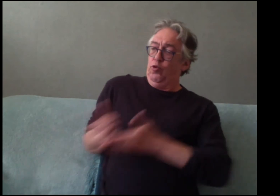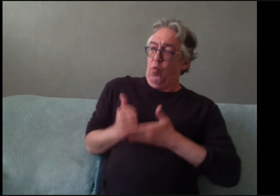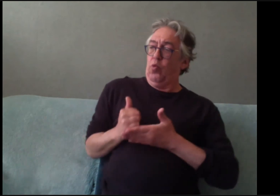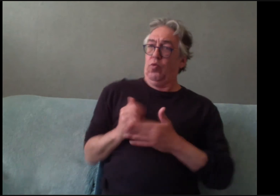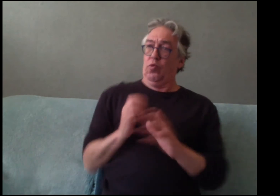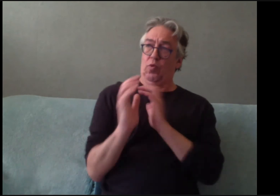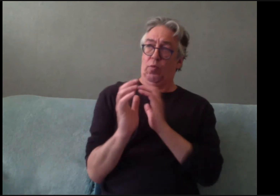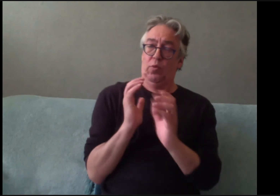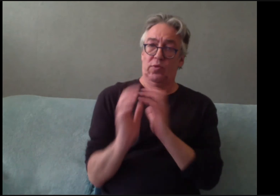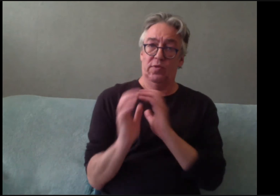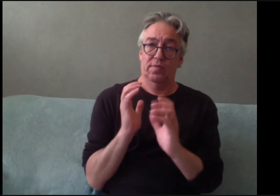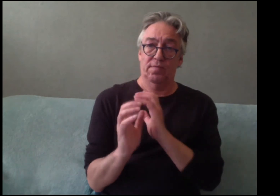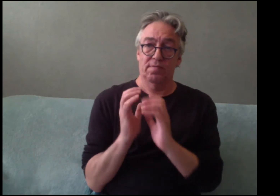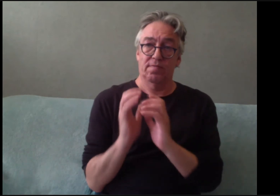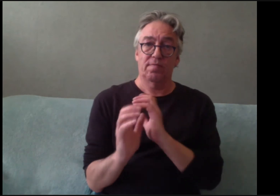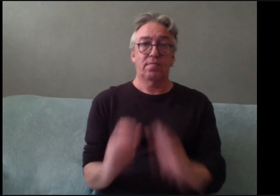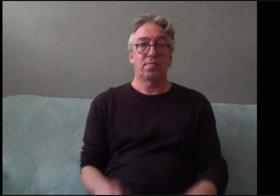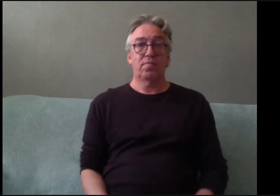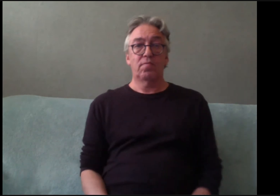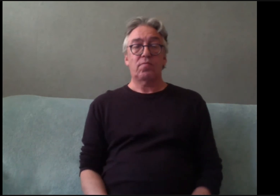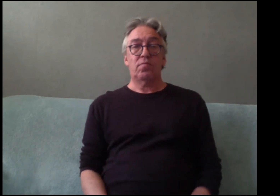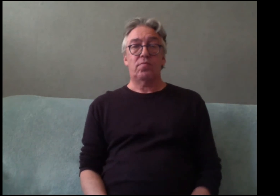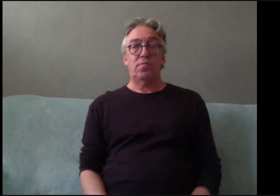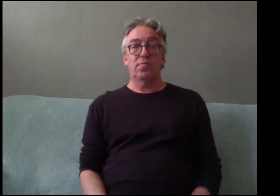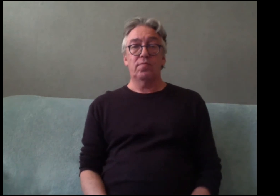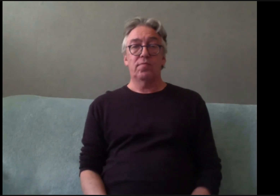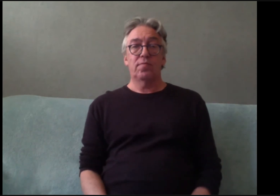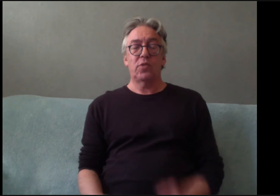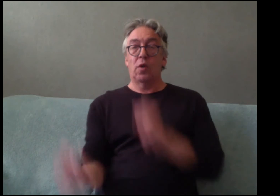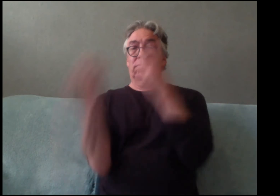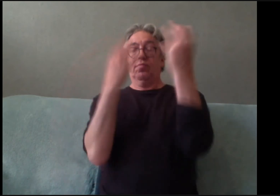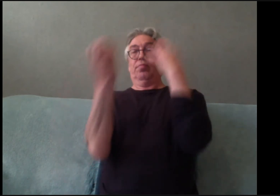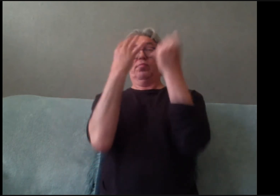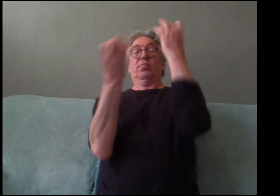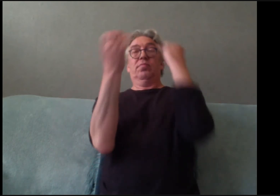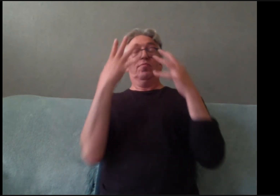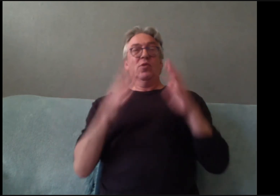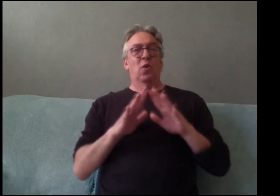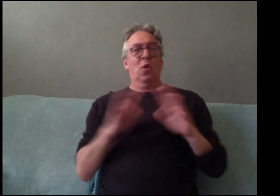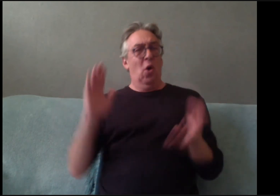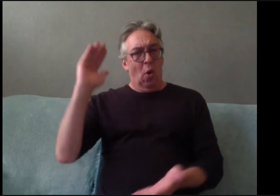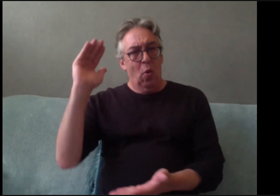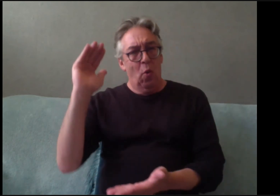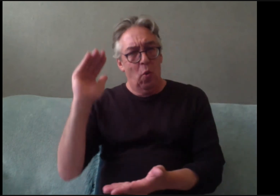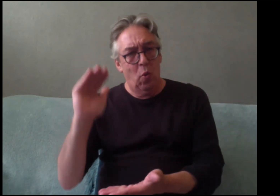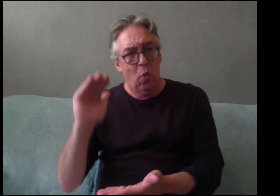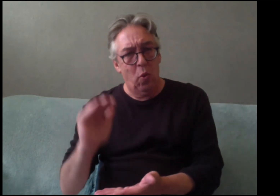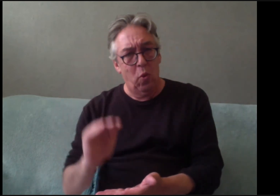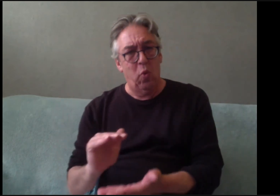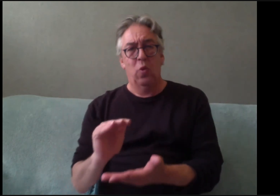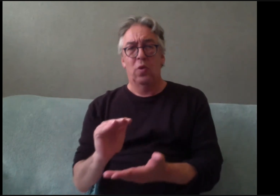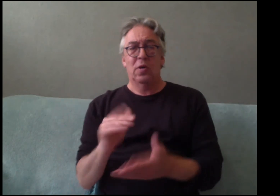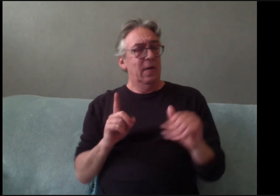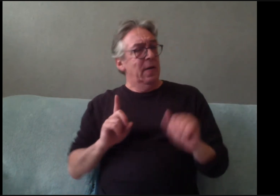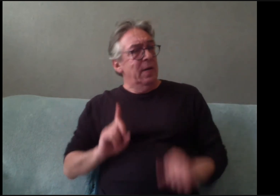of autistic patients, so it's possible to have access to quiet space when in hospital.